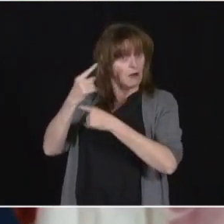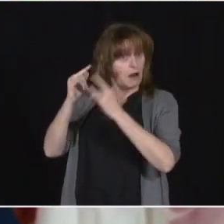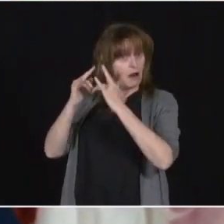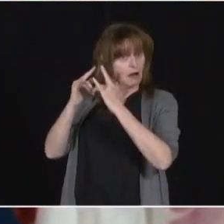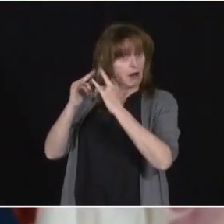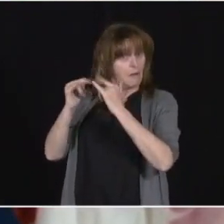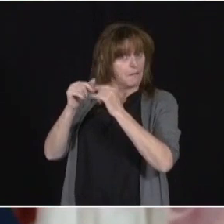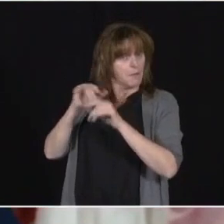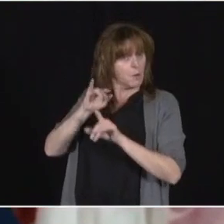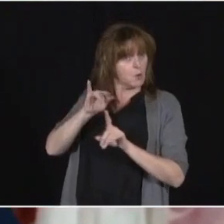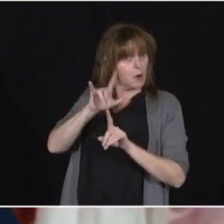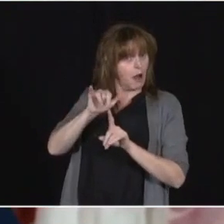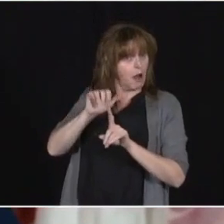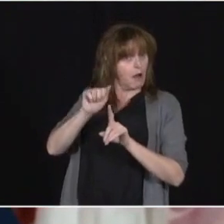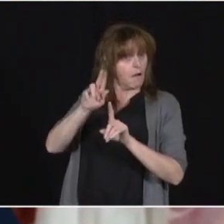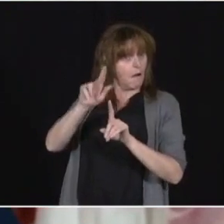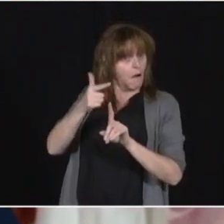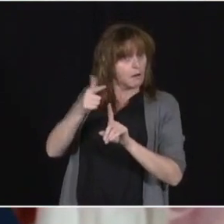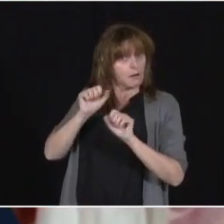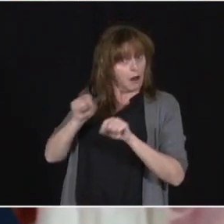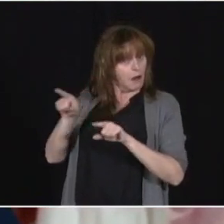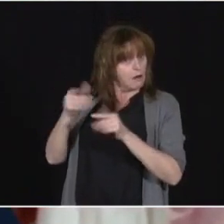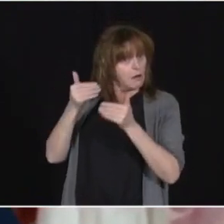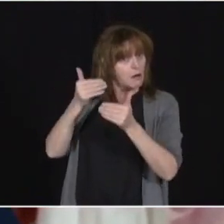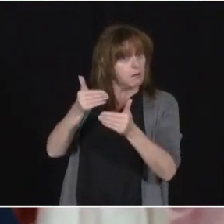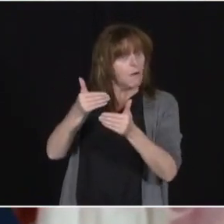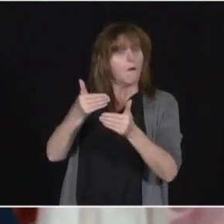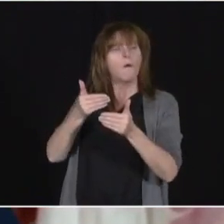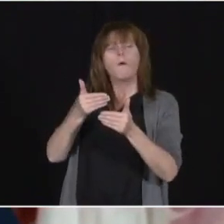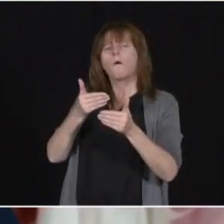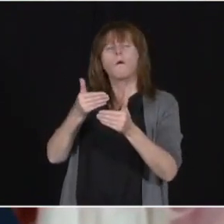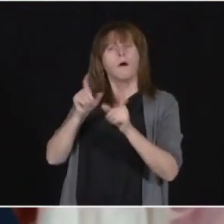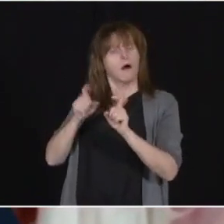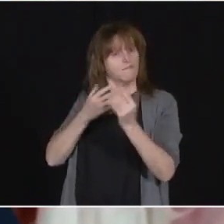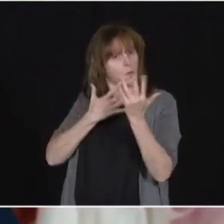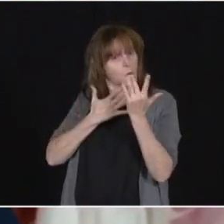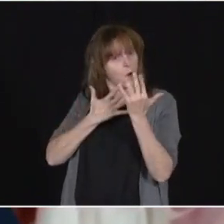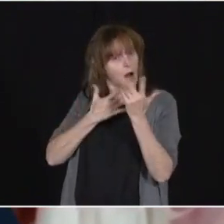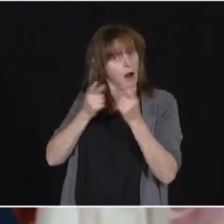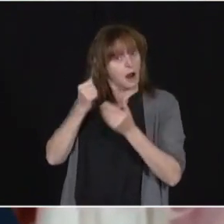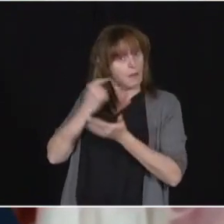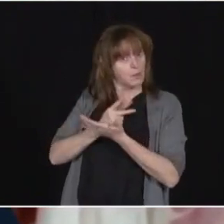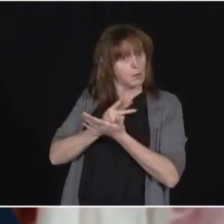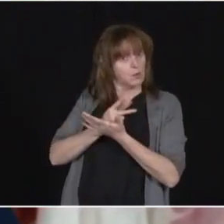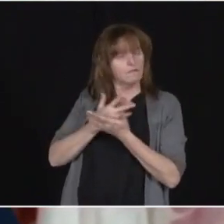We just want some clarity because there seems to be a lot of confusion regarding it. We are going to go by the numbers right now.